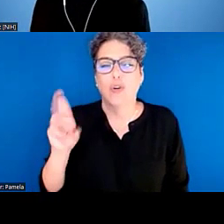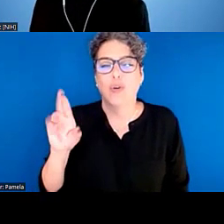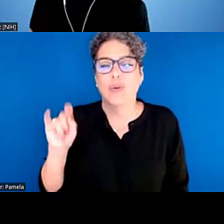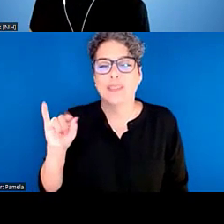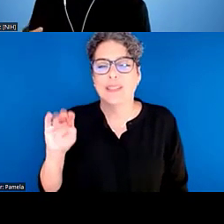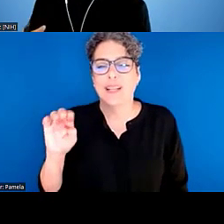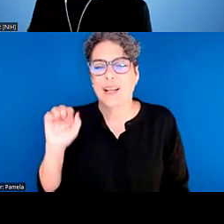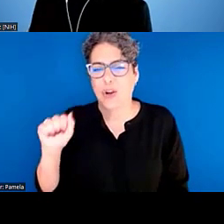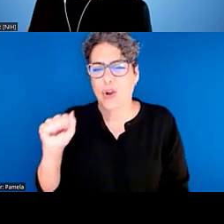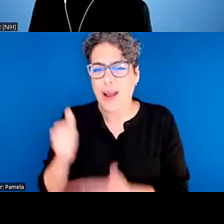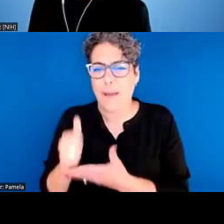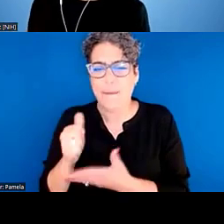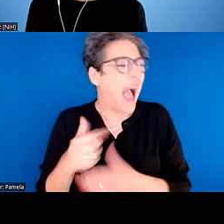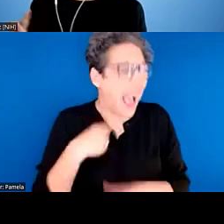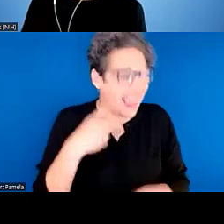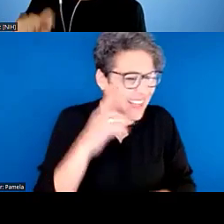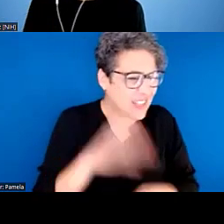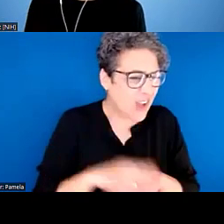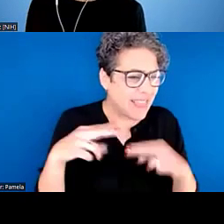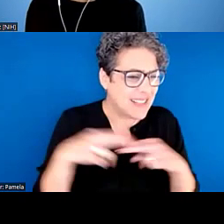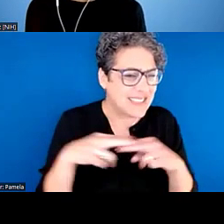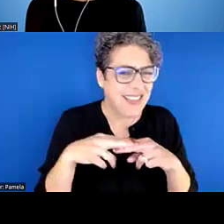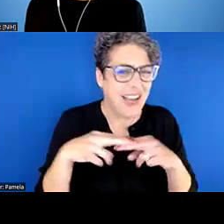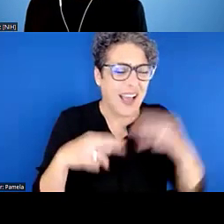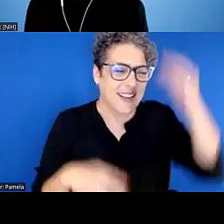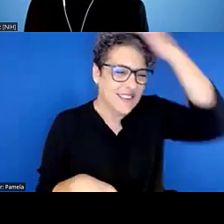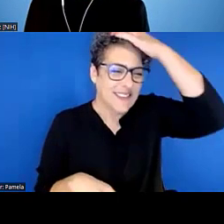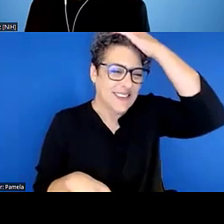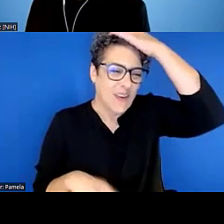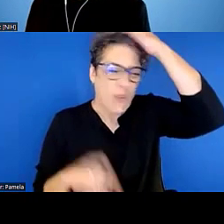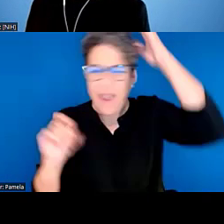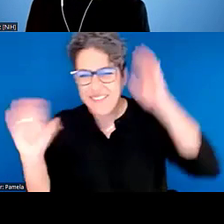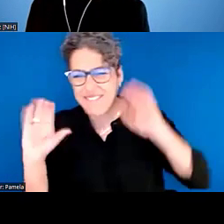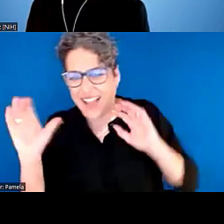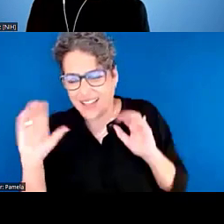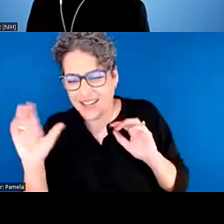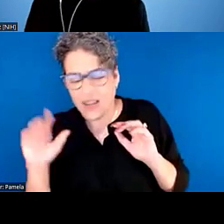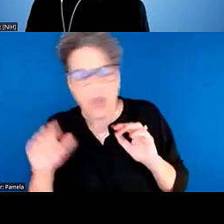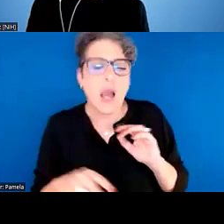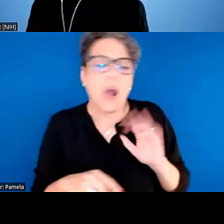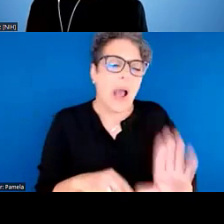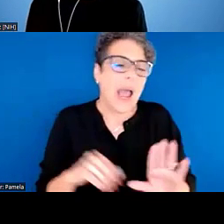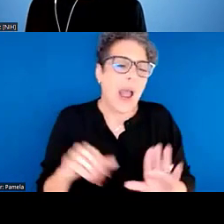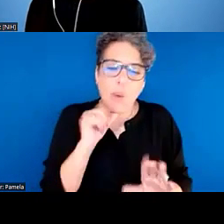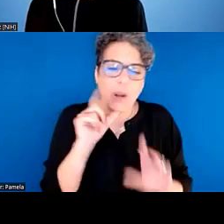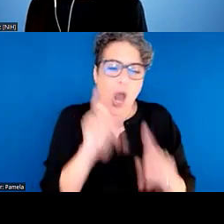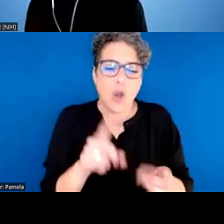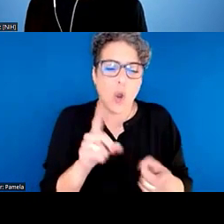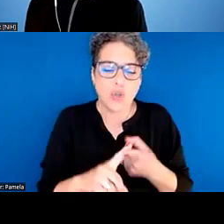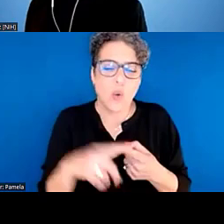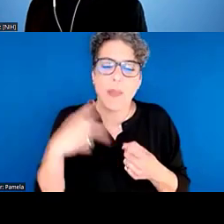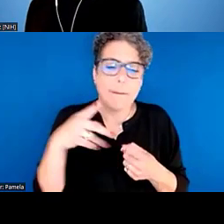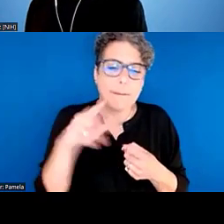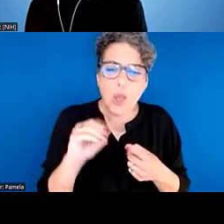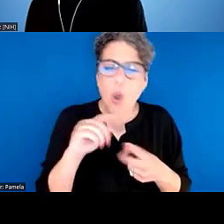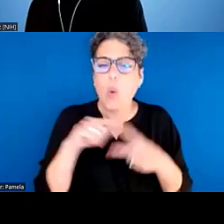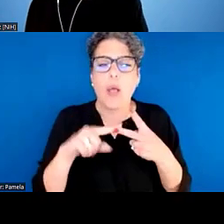It should be on the slides or somewhere, but I'll show you where to find it. Elyse Sullivan: So it wouldn't go to the PO or the grant specialist. That would go to your office.